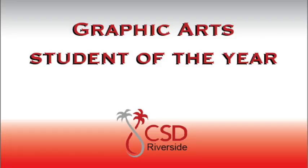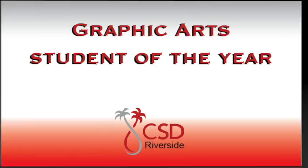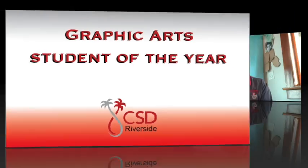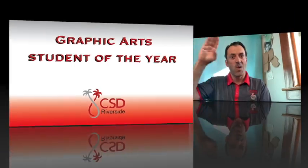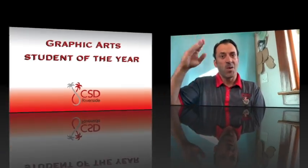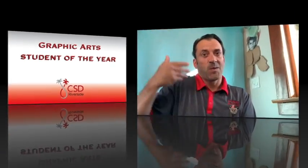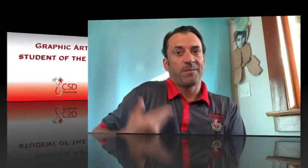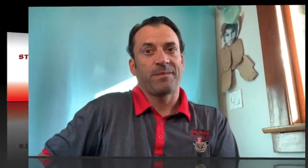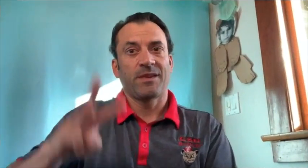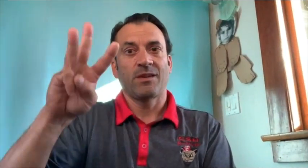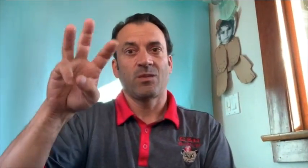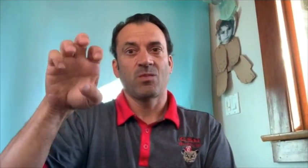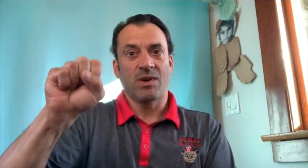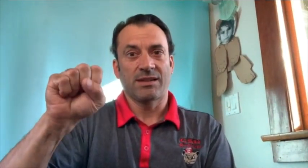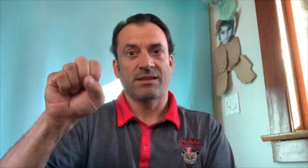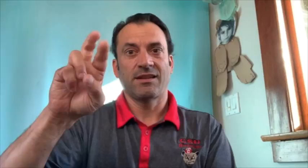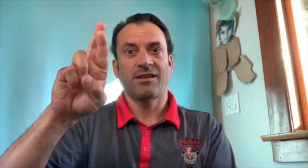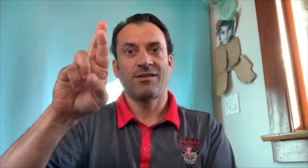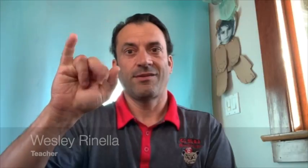Hi there Wes Rinella.